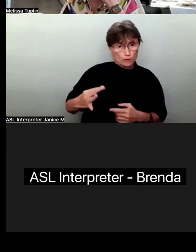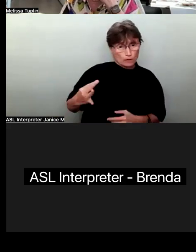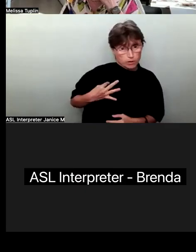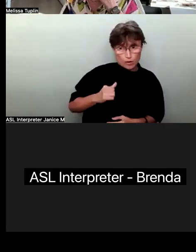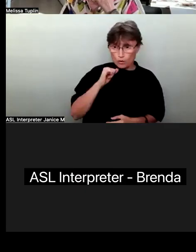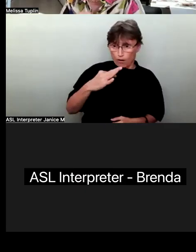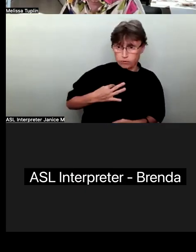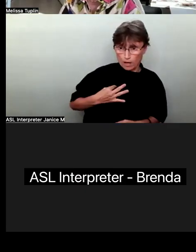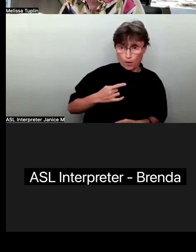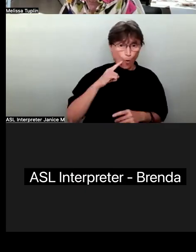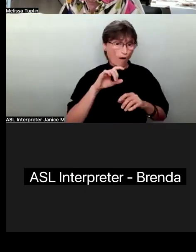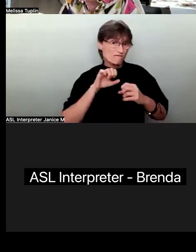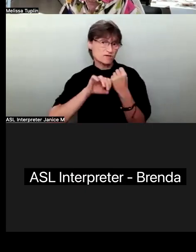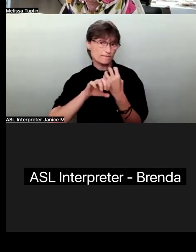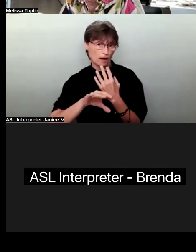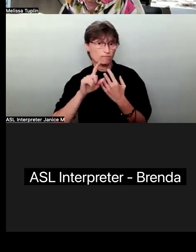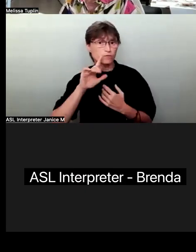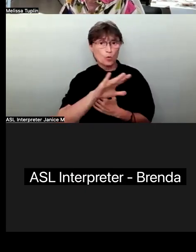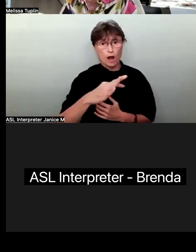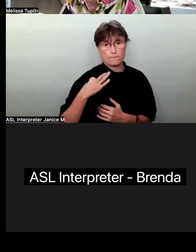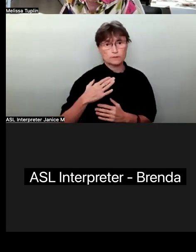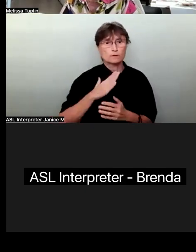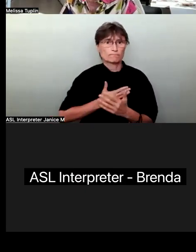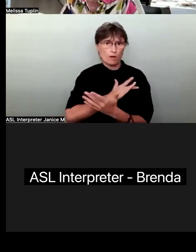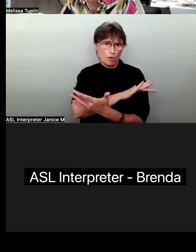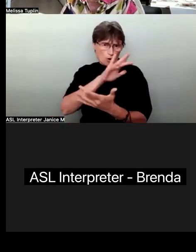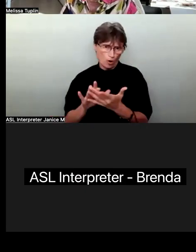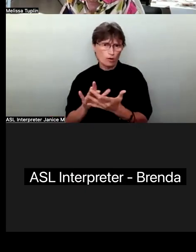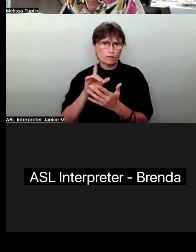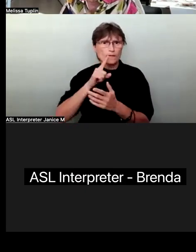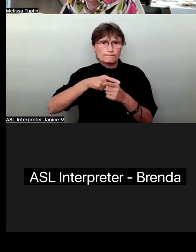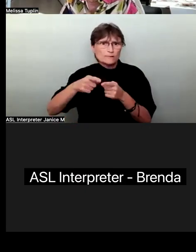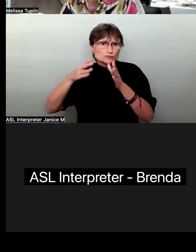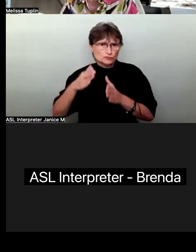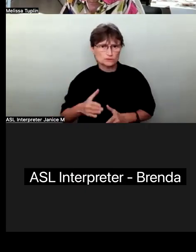please contact the Community Investment Specialists, Perpetual Atife and Areum